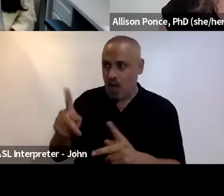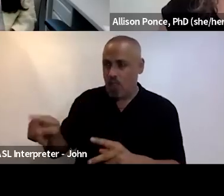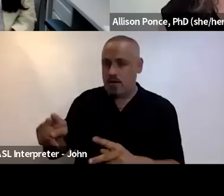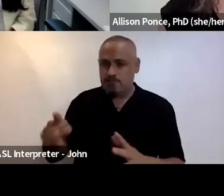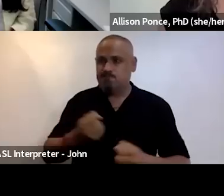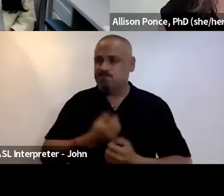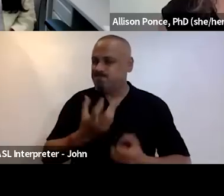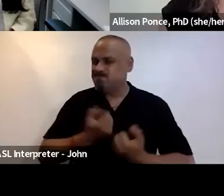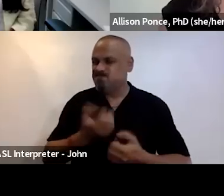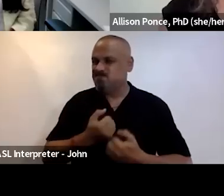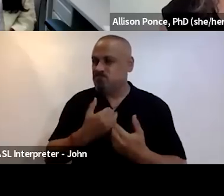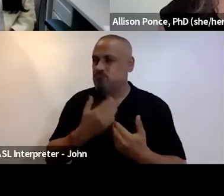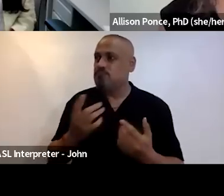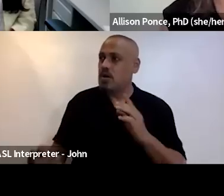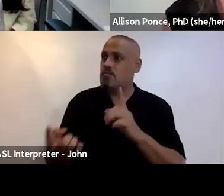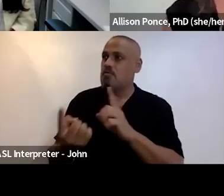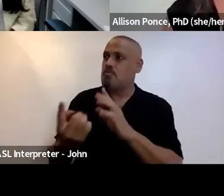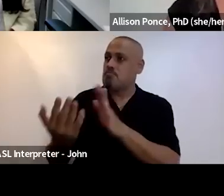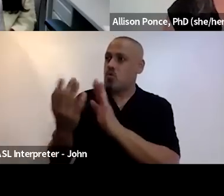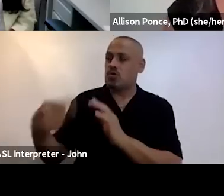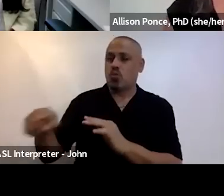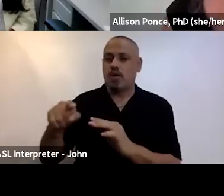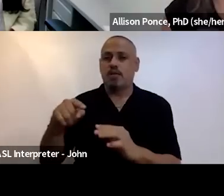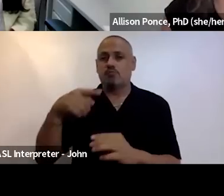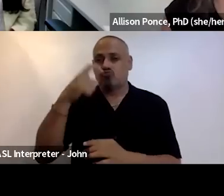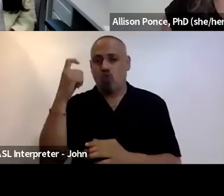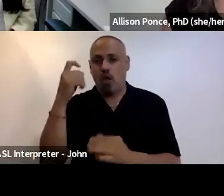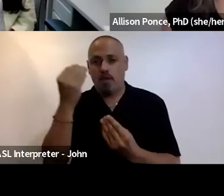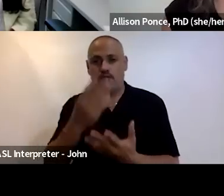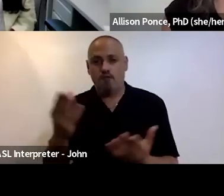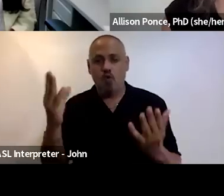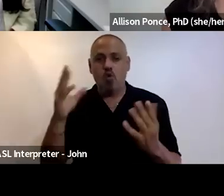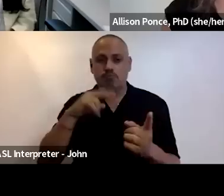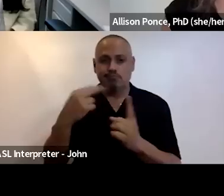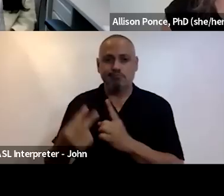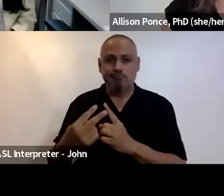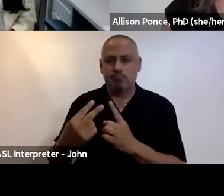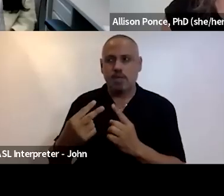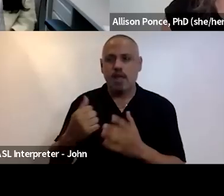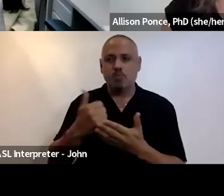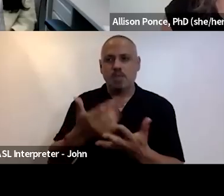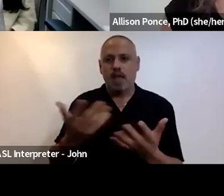and approaching them with a trauma-informed lens goes a long way. Just assuming that there's trauma in play,